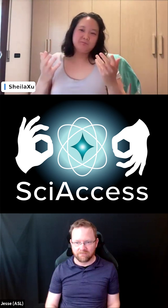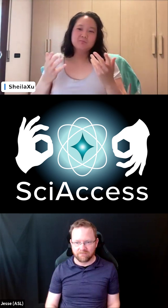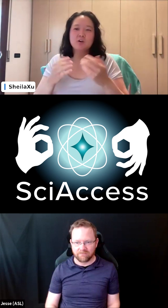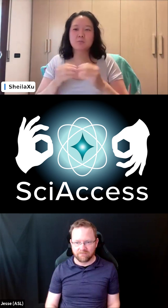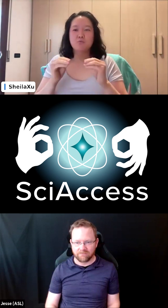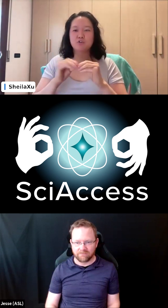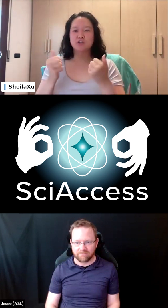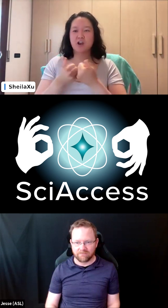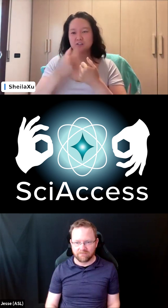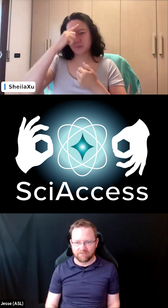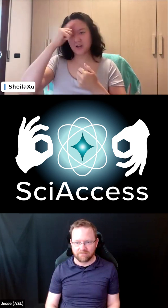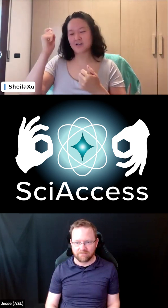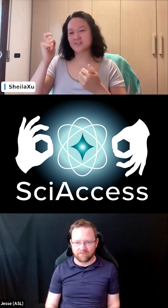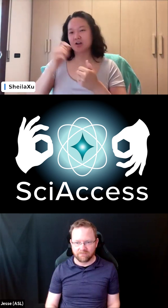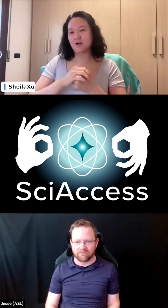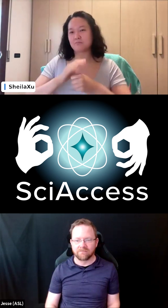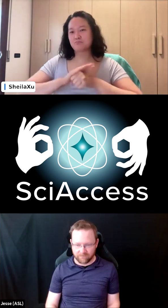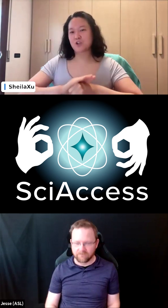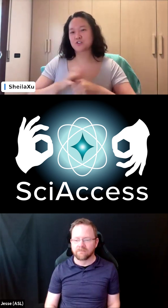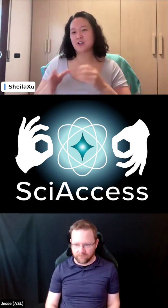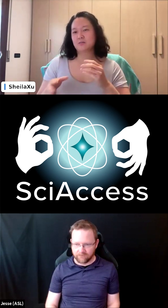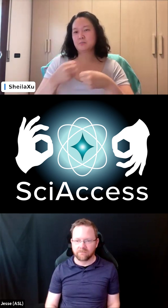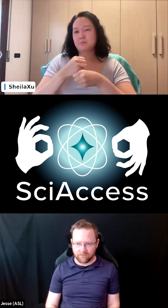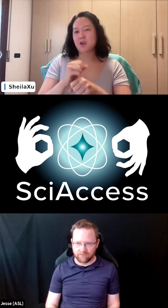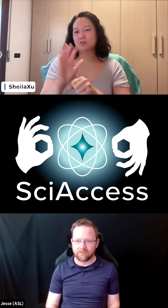environment that that pressure, within the gloves